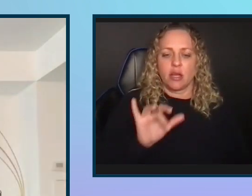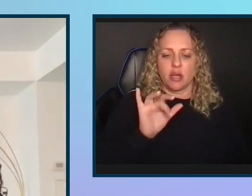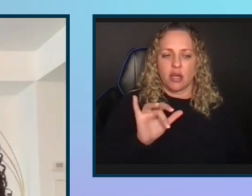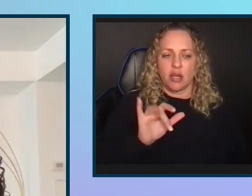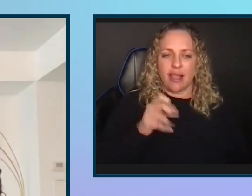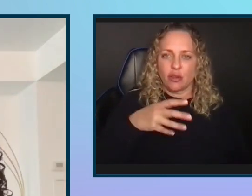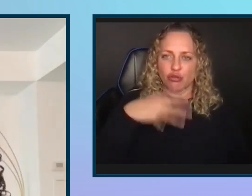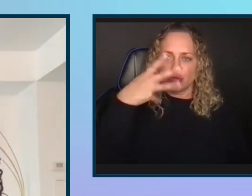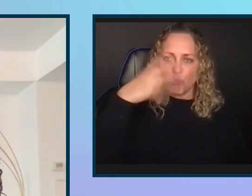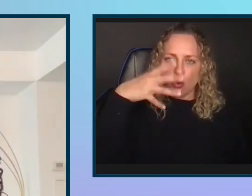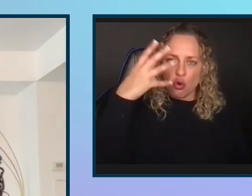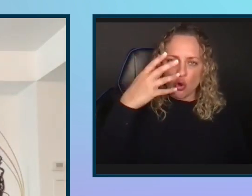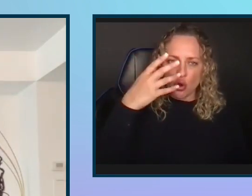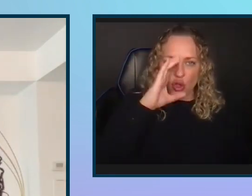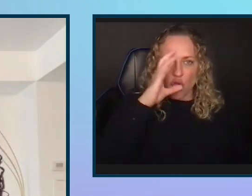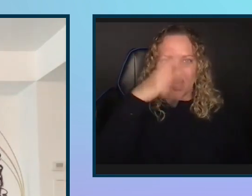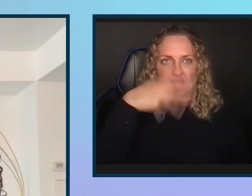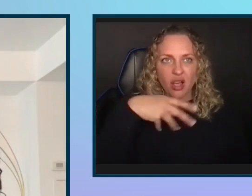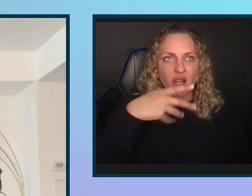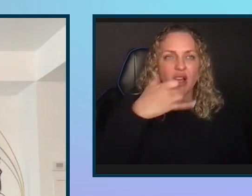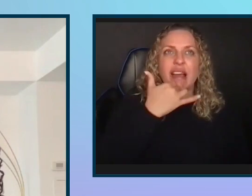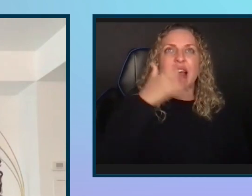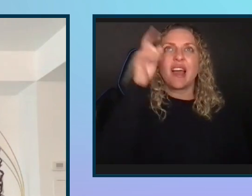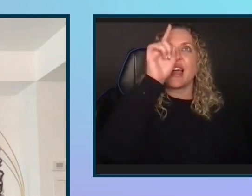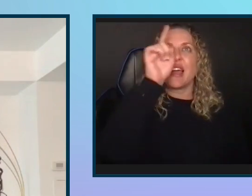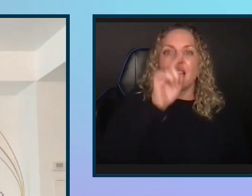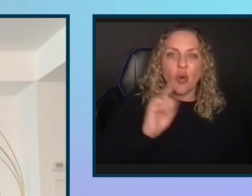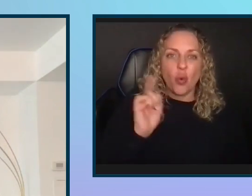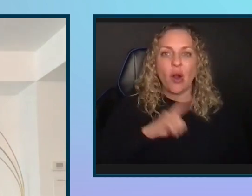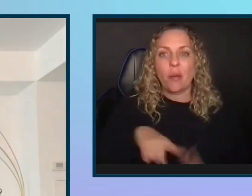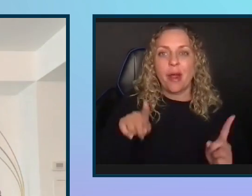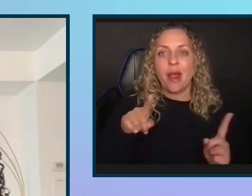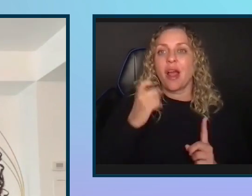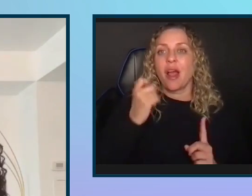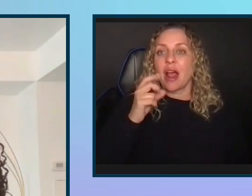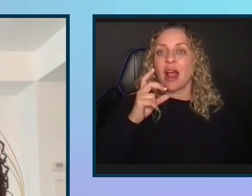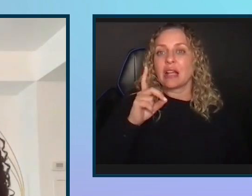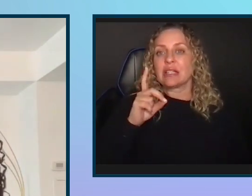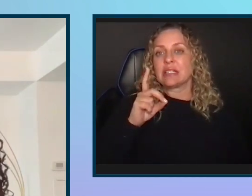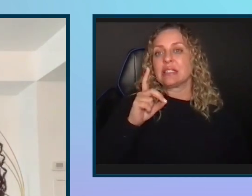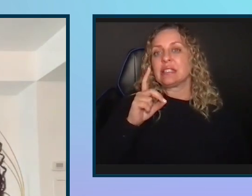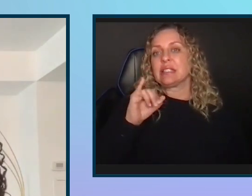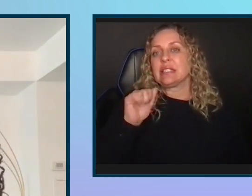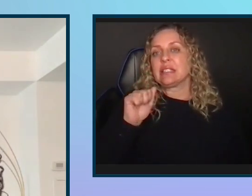like looking for error messages that in response, but in the case of a disabled button, that's not really present on that page.